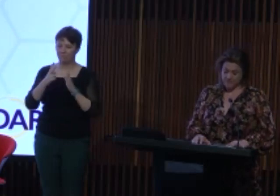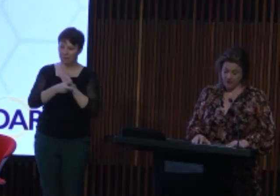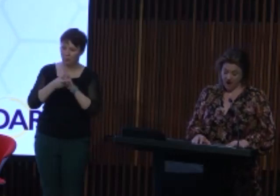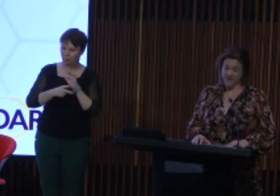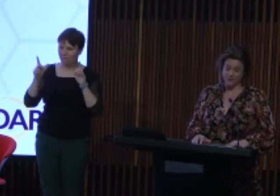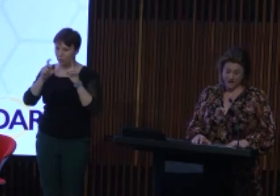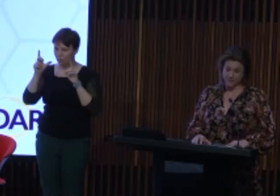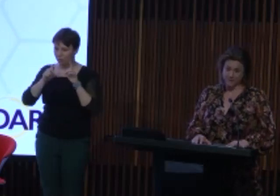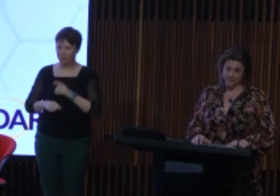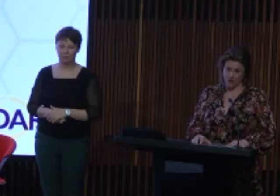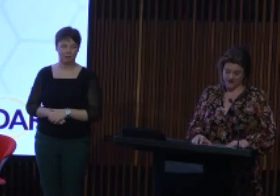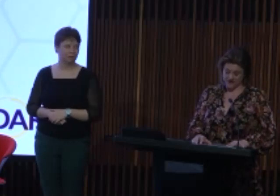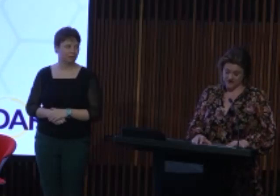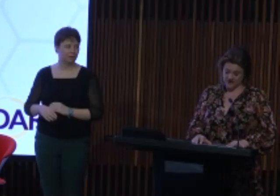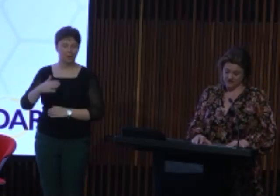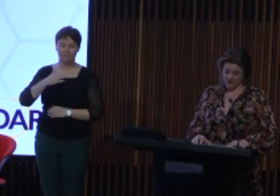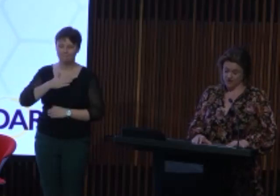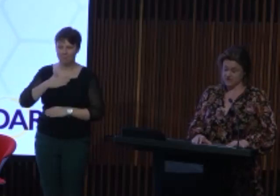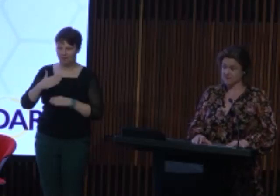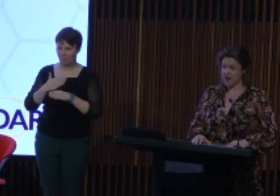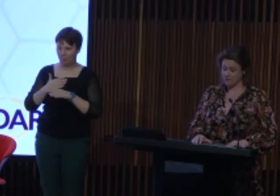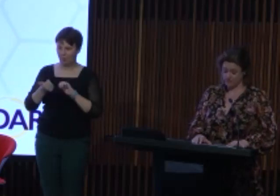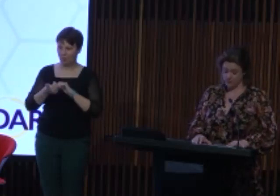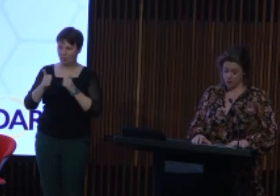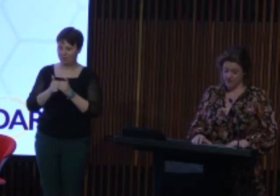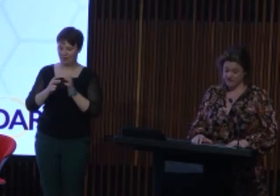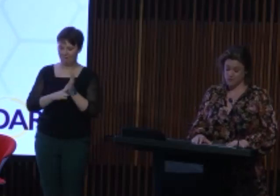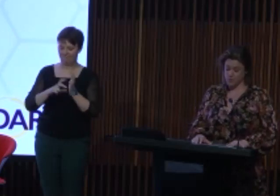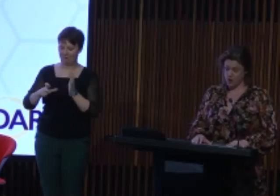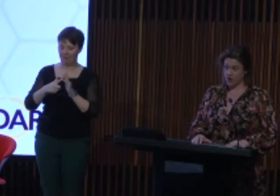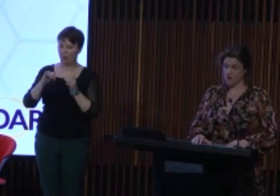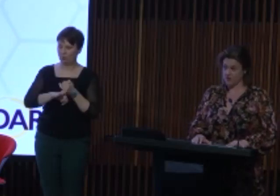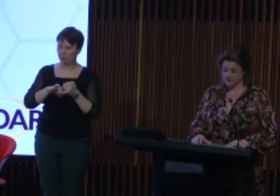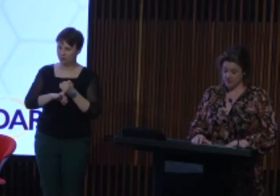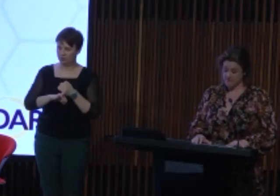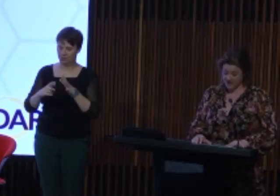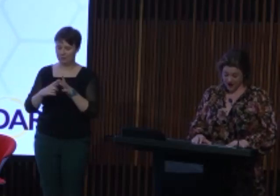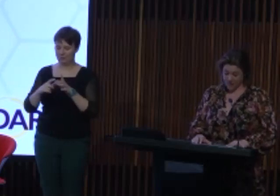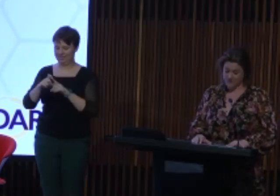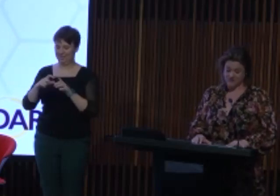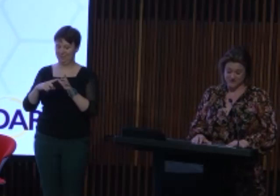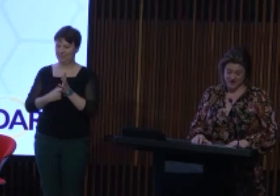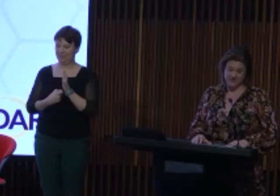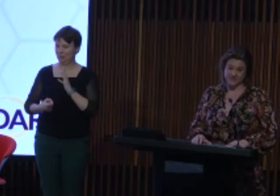my incredible colleagues at VCOSS and DARU for your amazing work across many hours, days